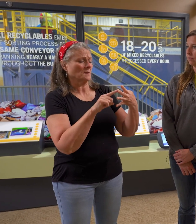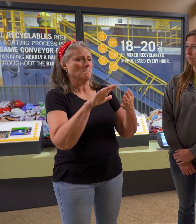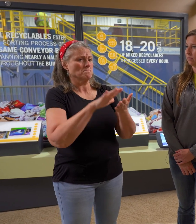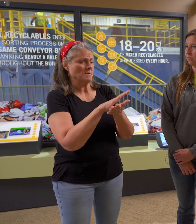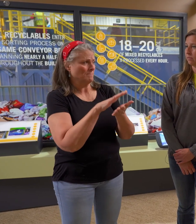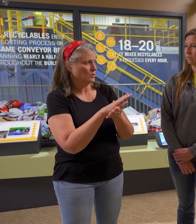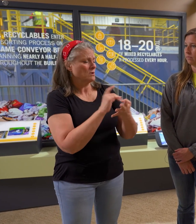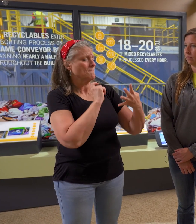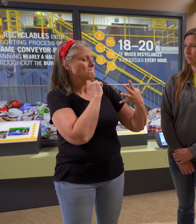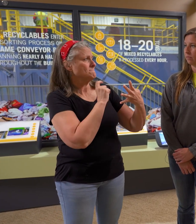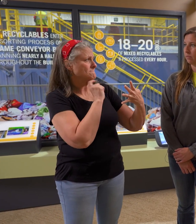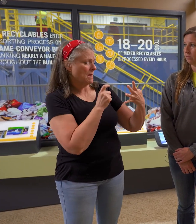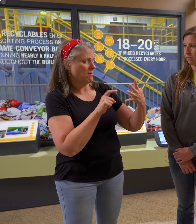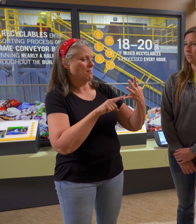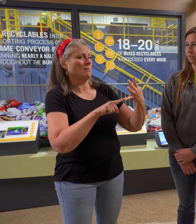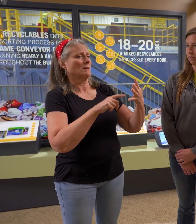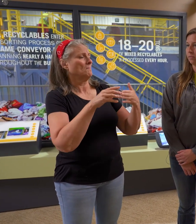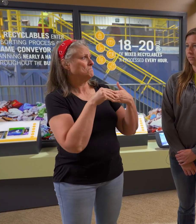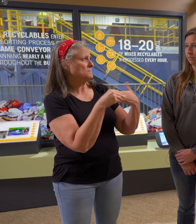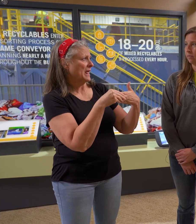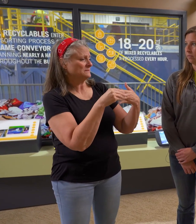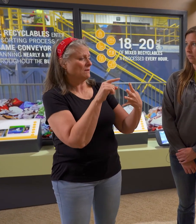So once these four things, glass, paper, metal,